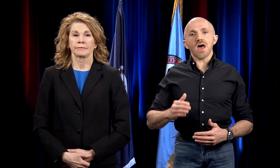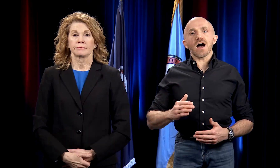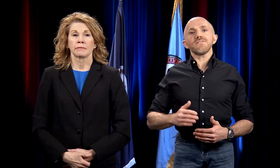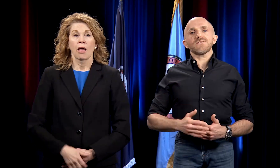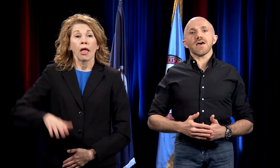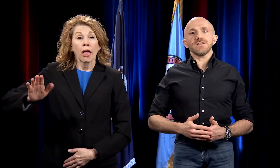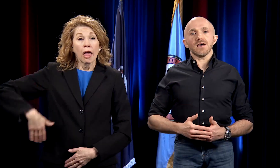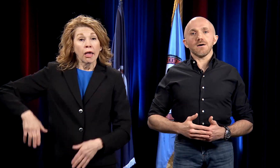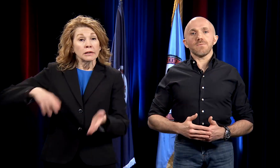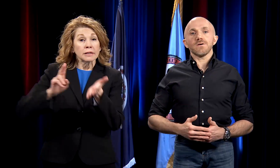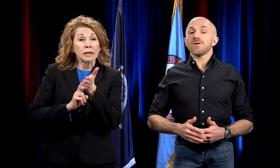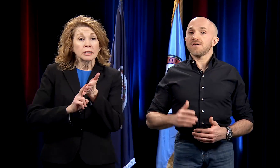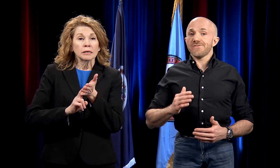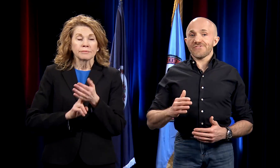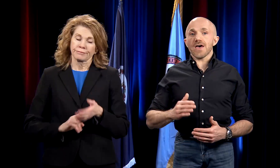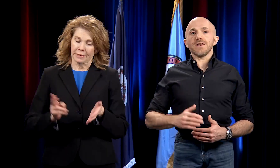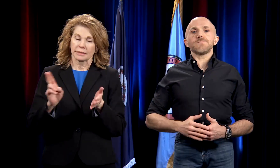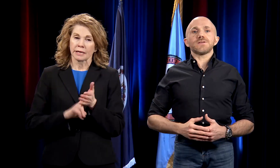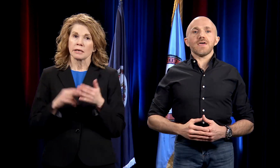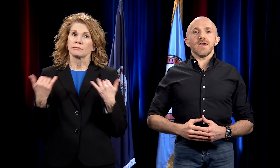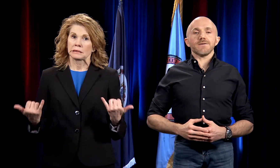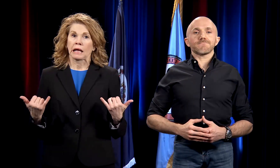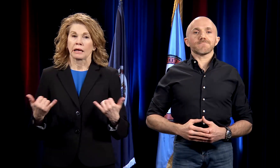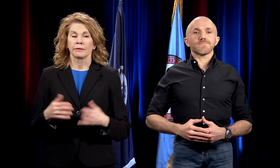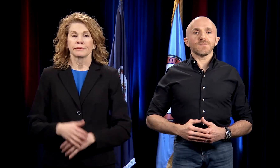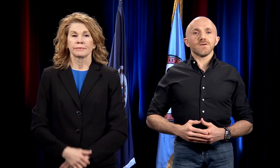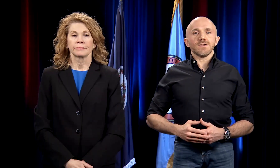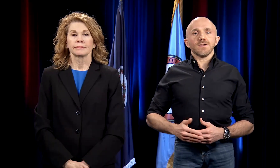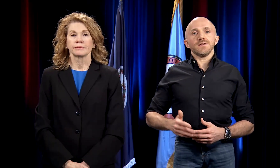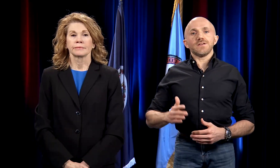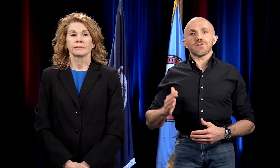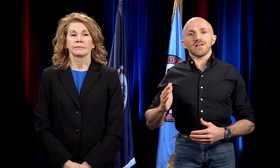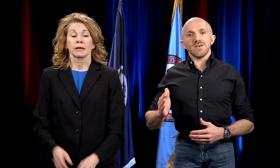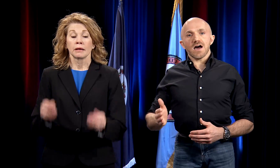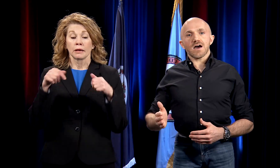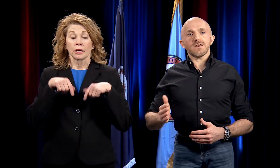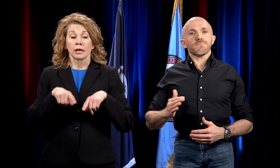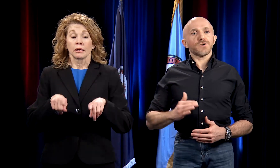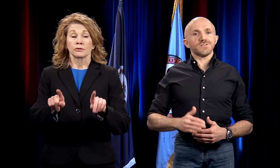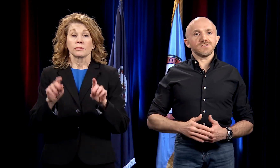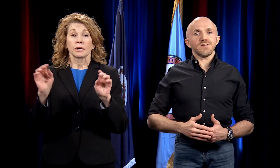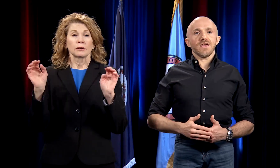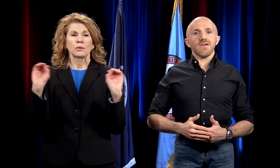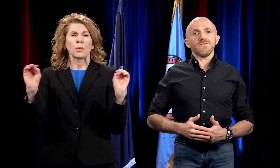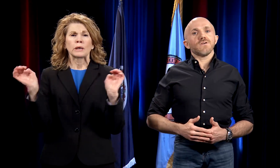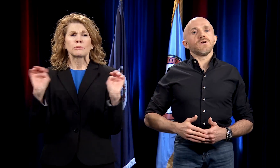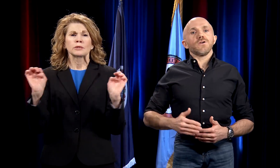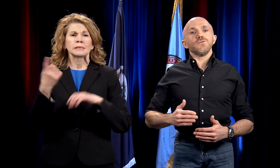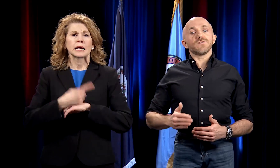not signed up, sign up today. During non-emergency days, you